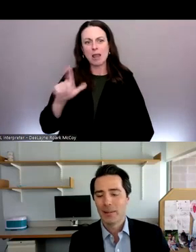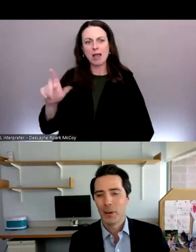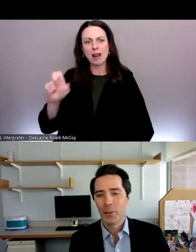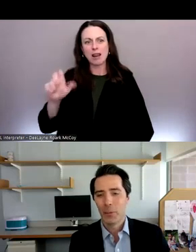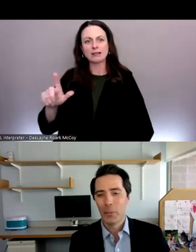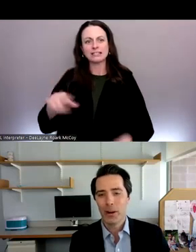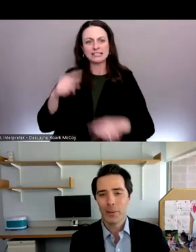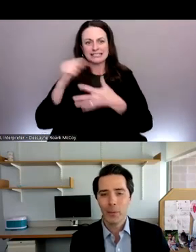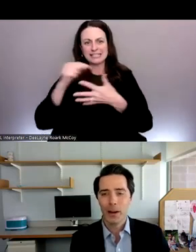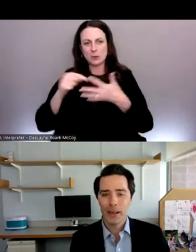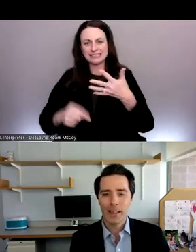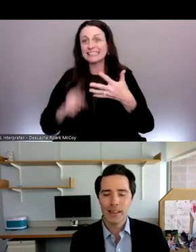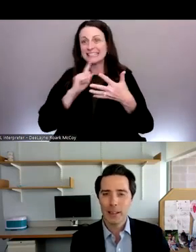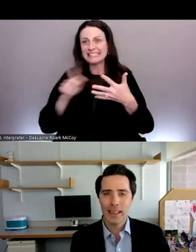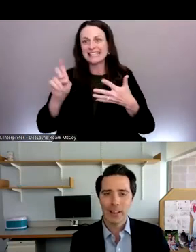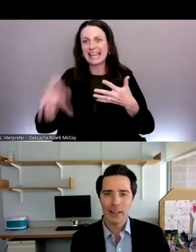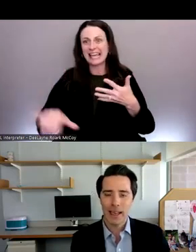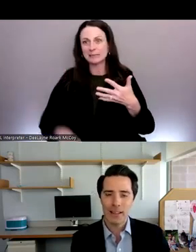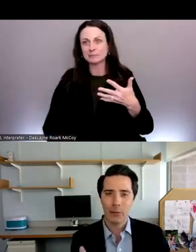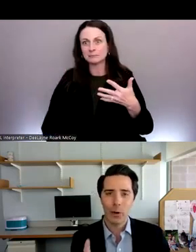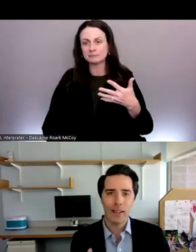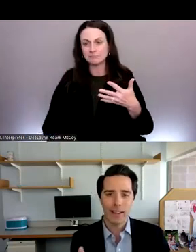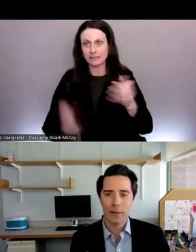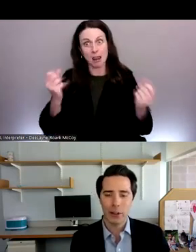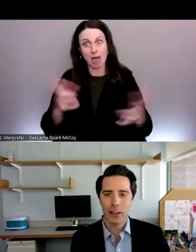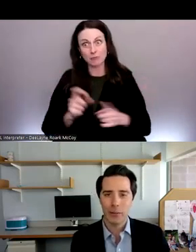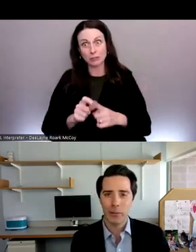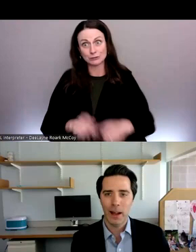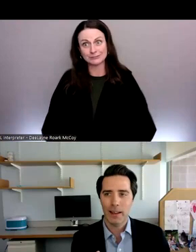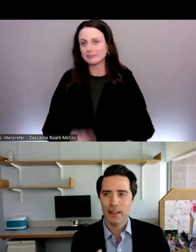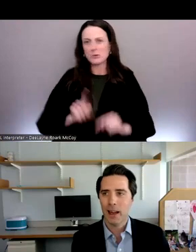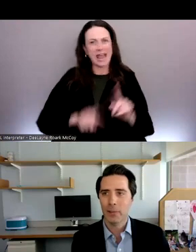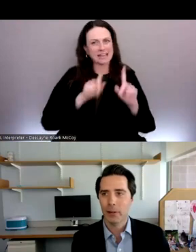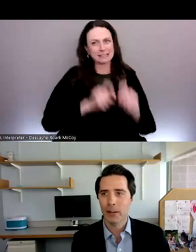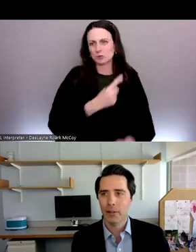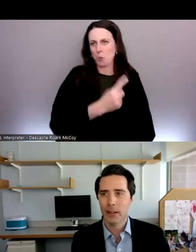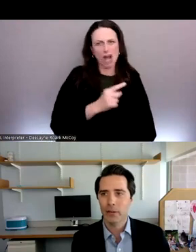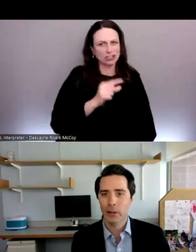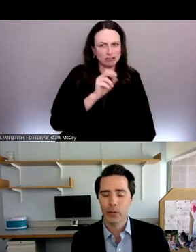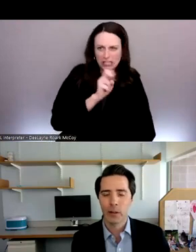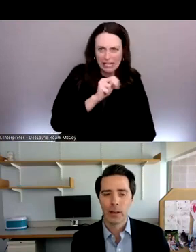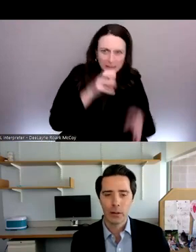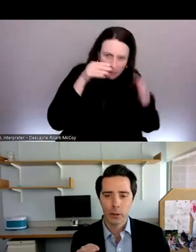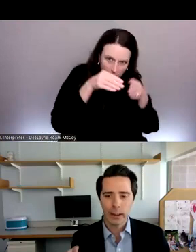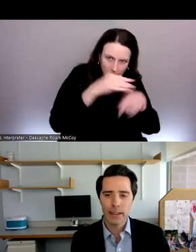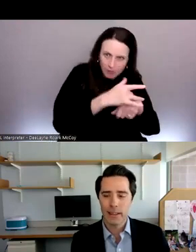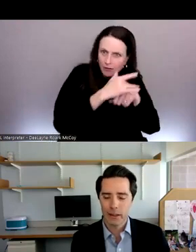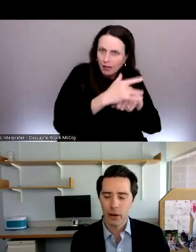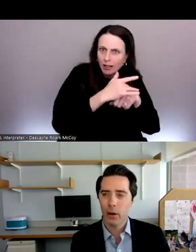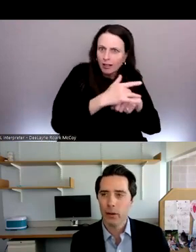but what I what I mean is you can't just test one single genome at a time for an